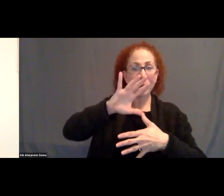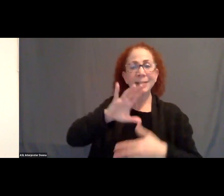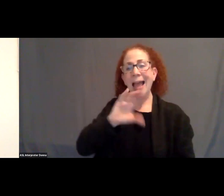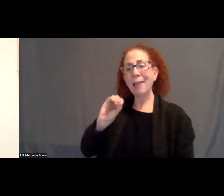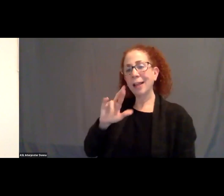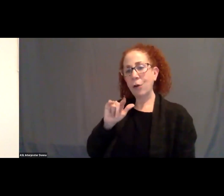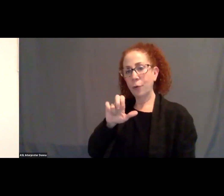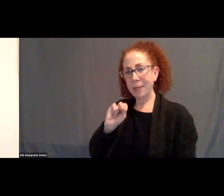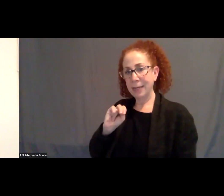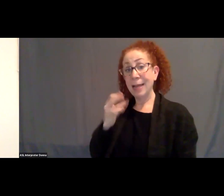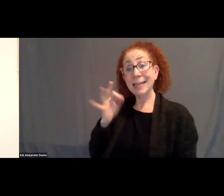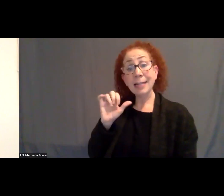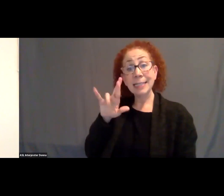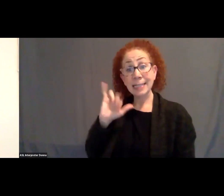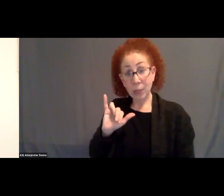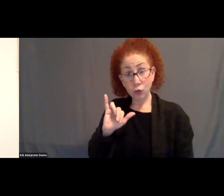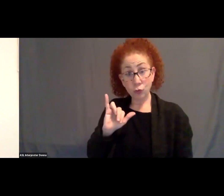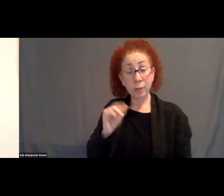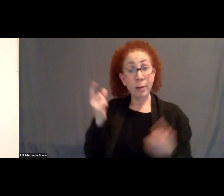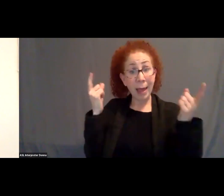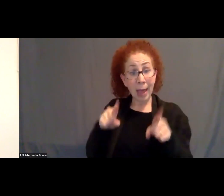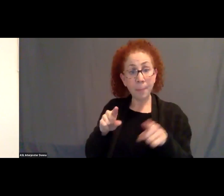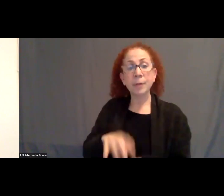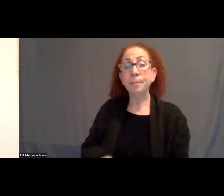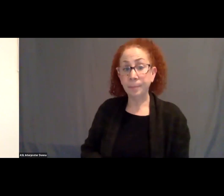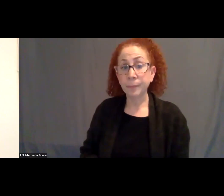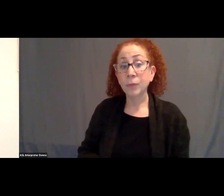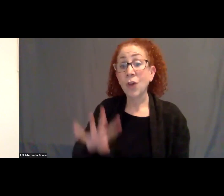the 19th century saw a 400-year-old socioeconomic